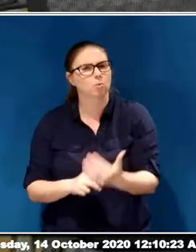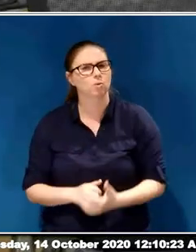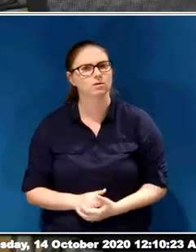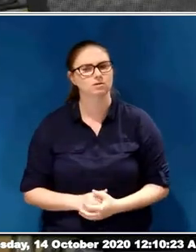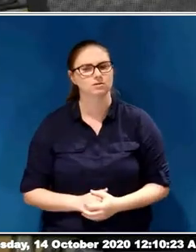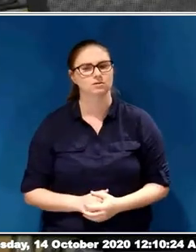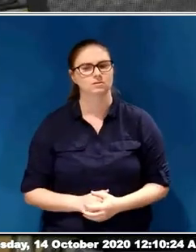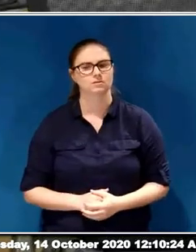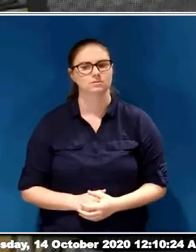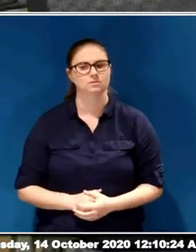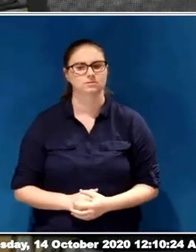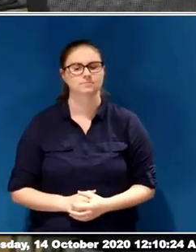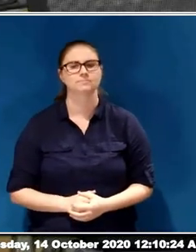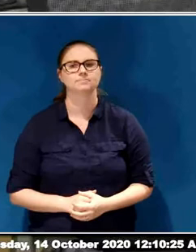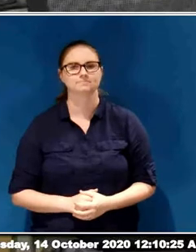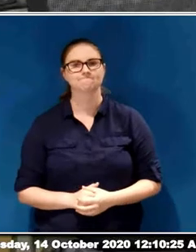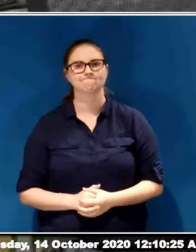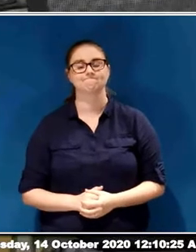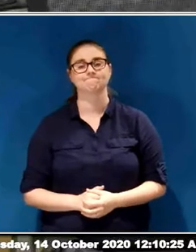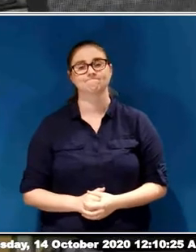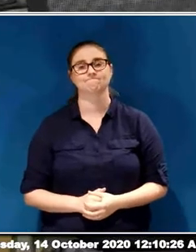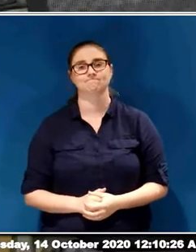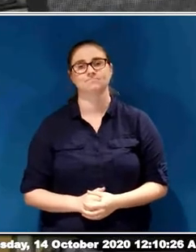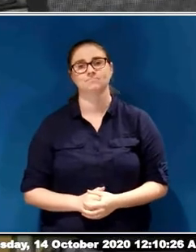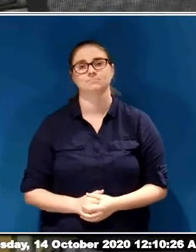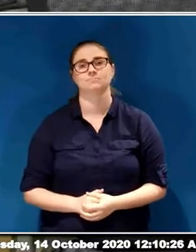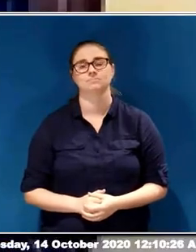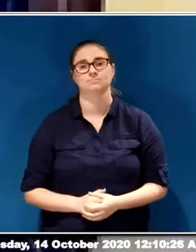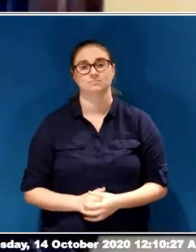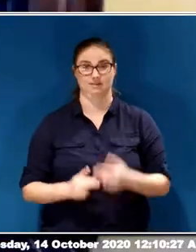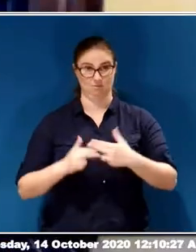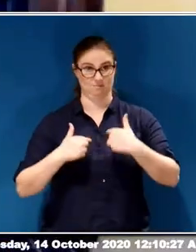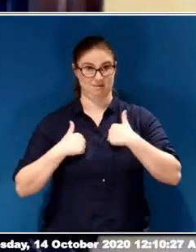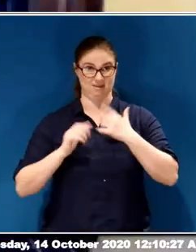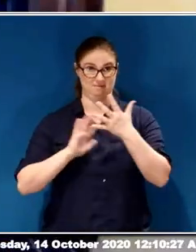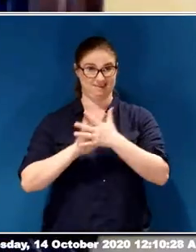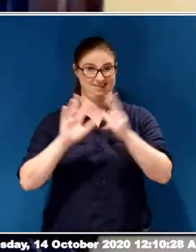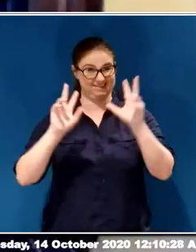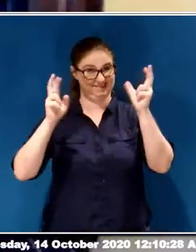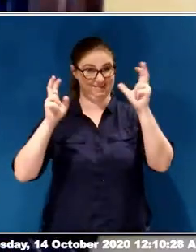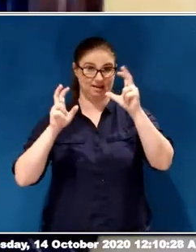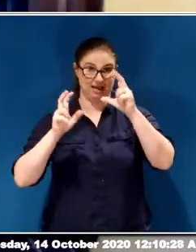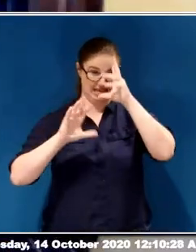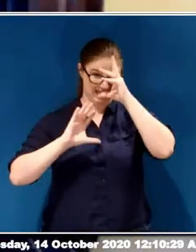making adequate progress at school, and they become disconnected and leave the system. It